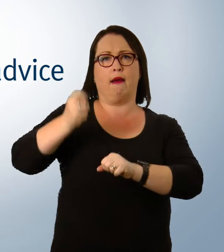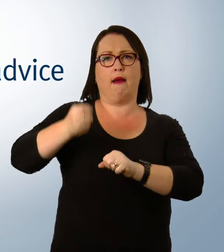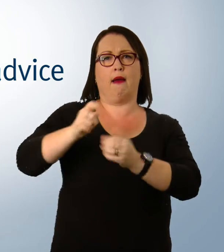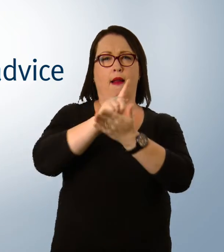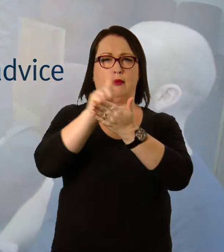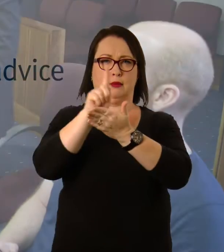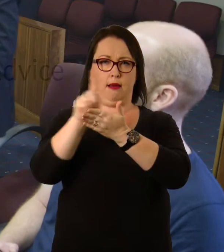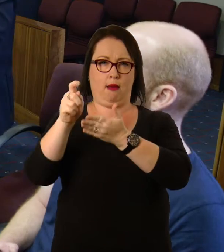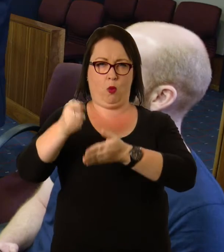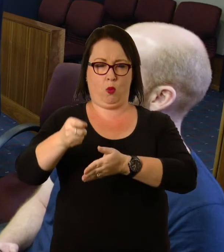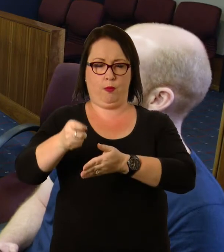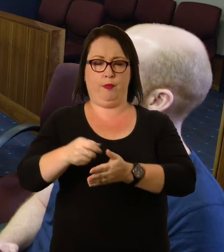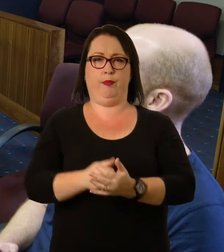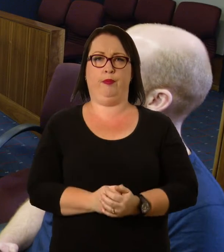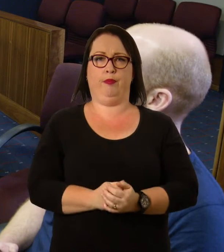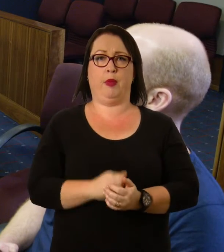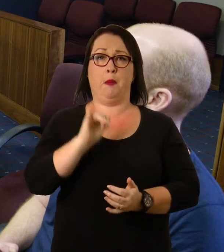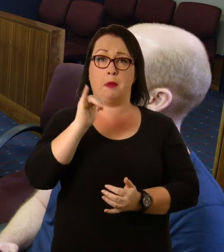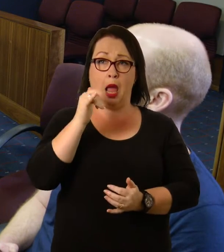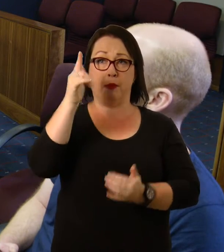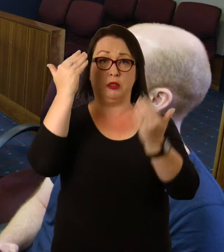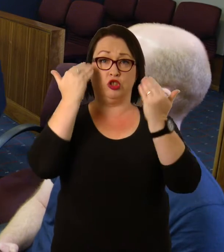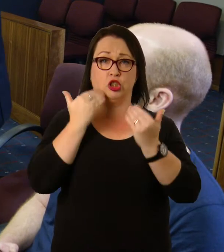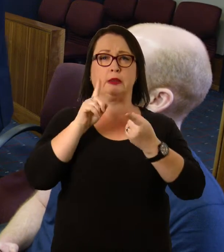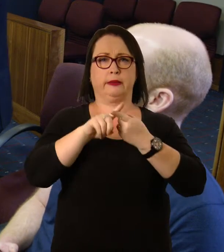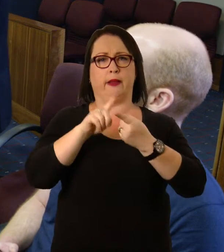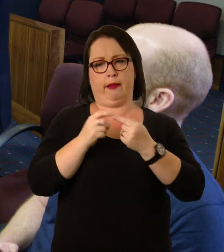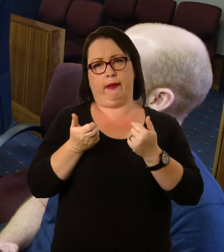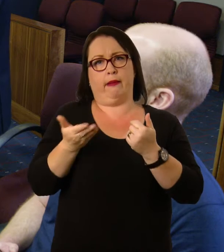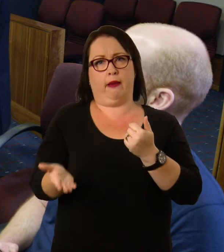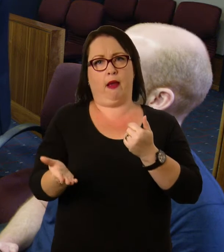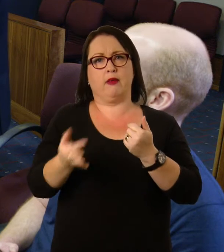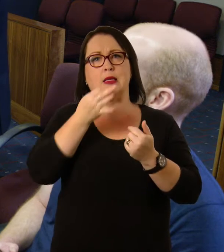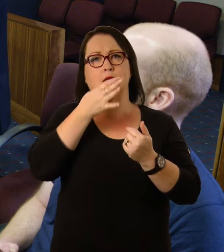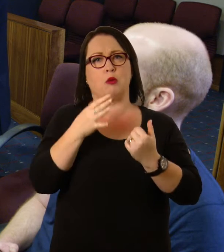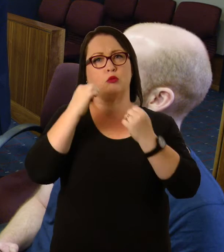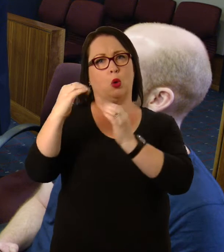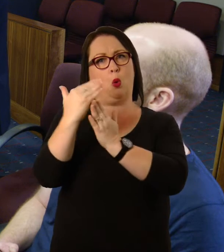A Temporary Protection Order may be made by the Magistrate to protect the aggrieved until